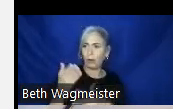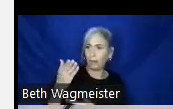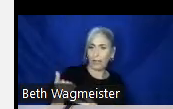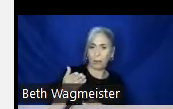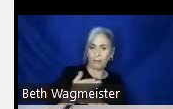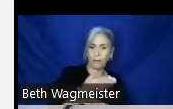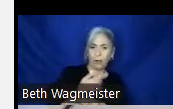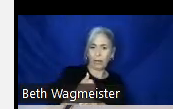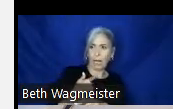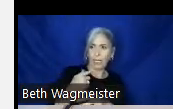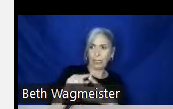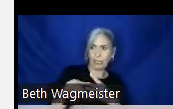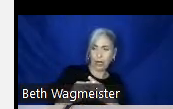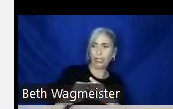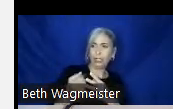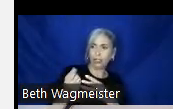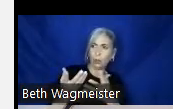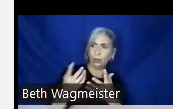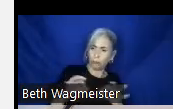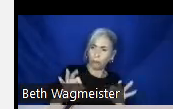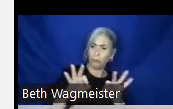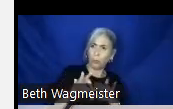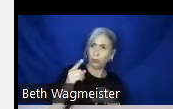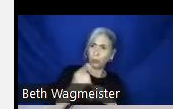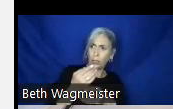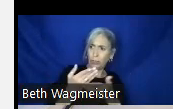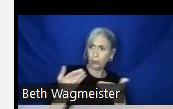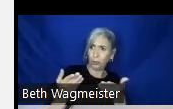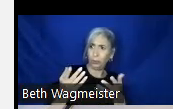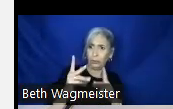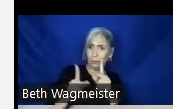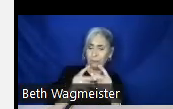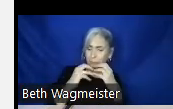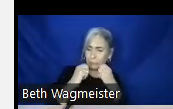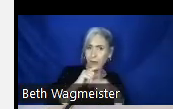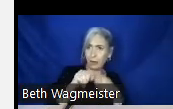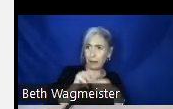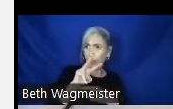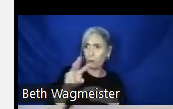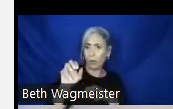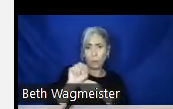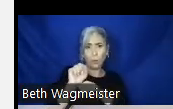I started doing anything. Because, yeah, people care, generally, that the web works for everyone.